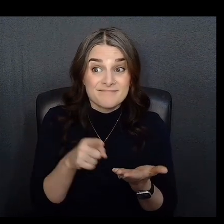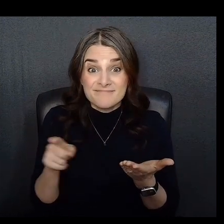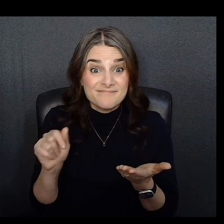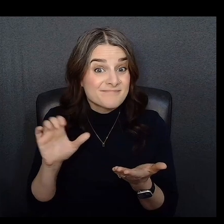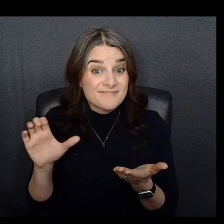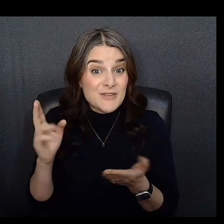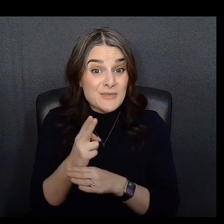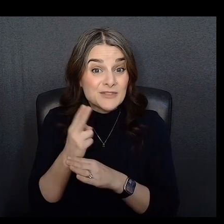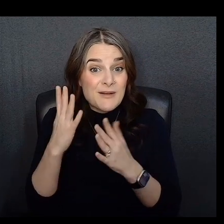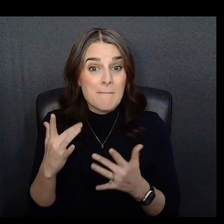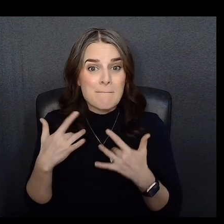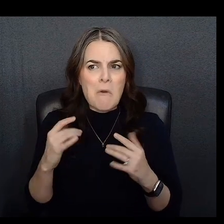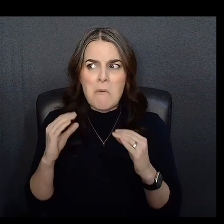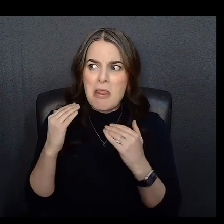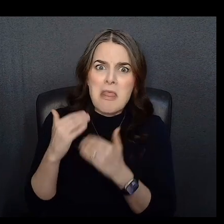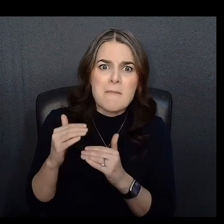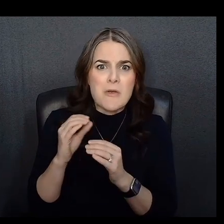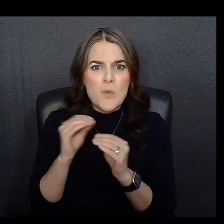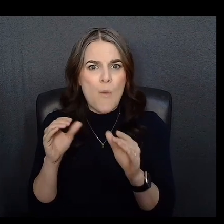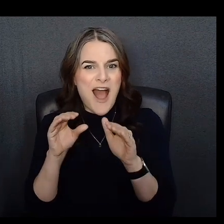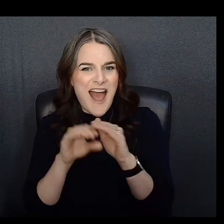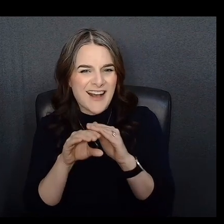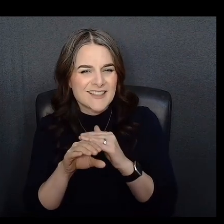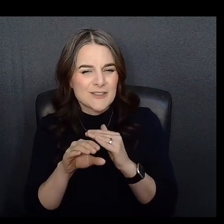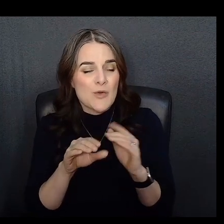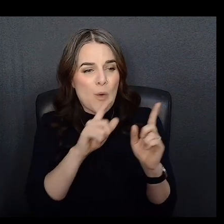have limited or no access to the words or vocabulary